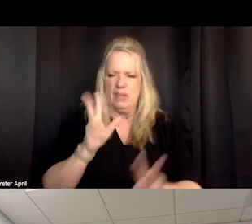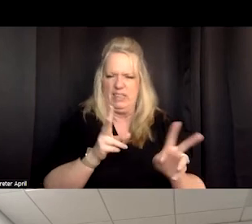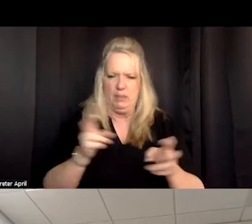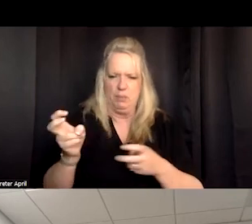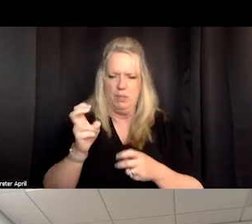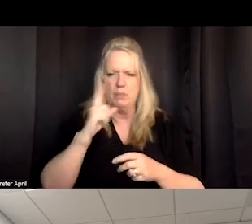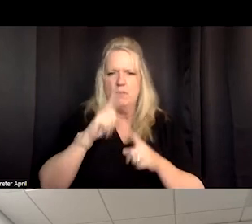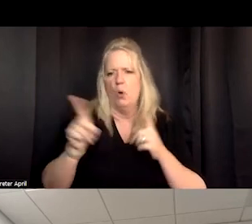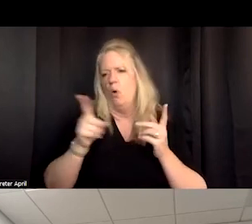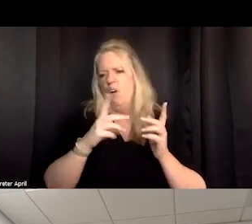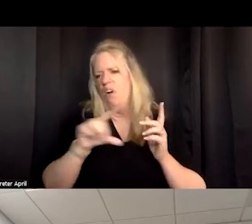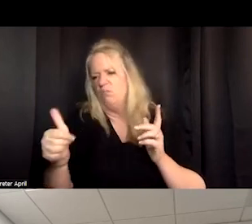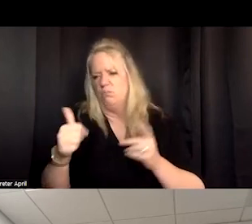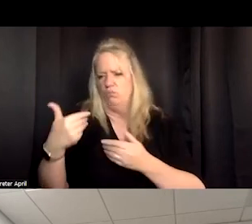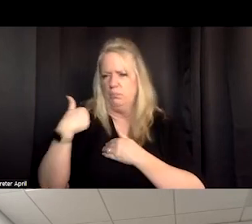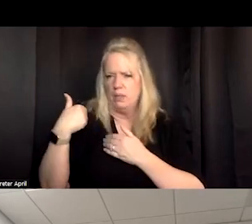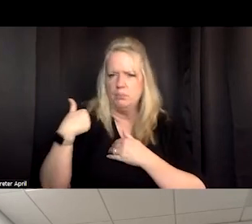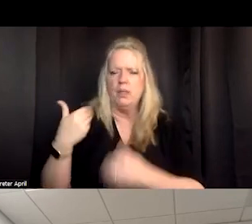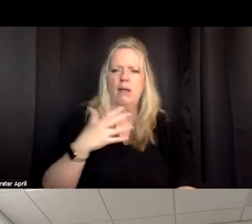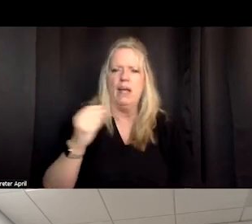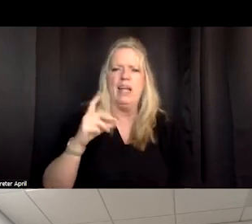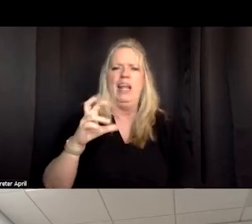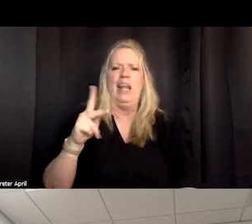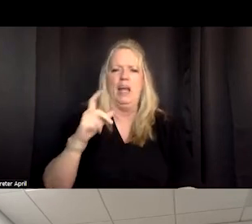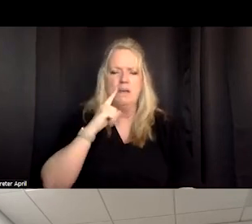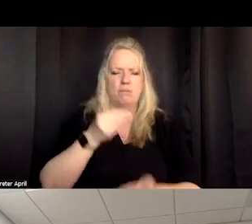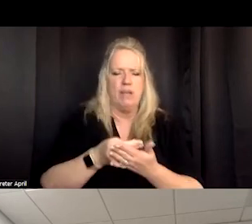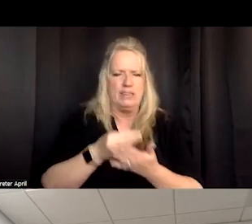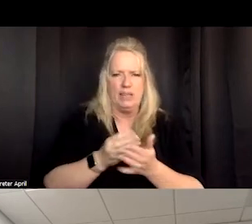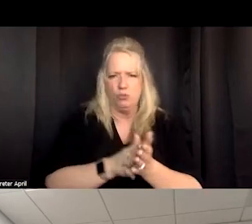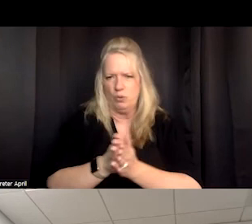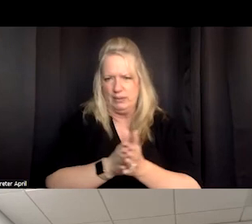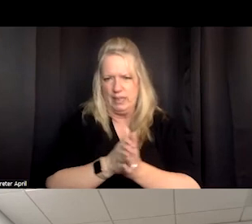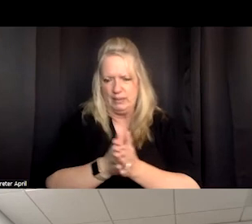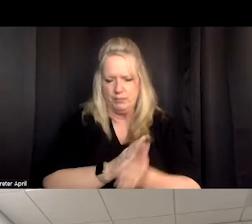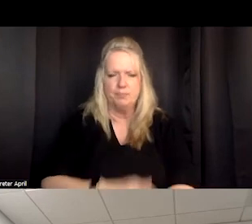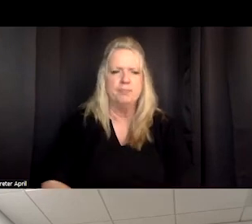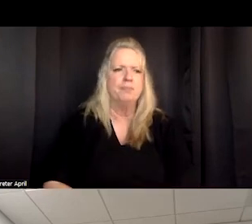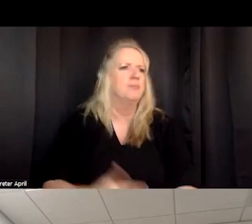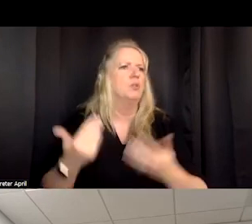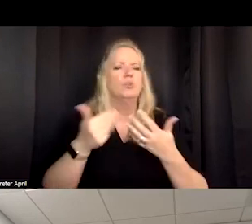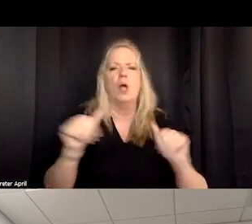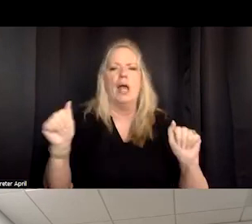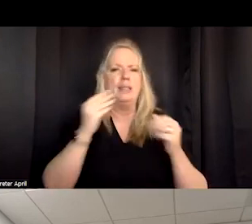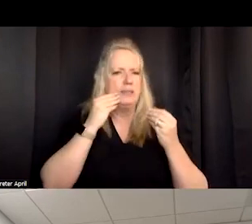RESPONSIBILITY, AND, LACK OF FINANCIAL INCENTIVE. SO, ANY INFORMATION ON THAT WOULD BE GREAT. IF